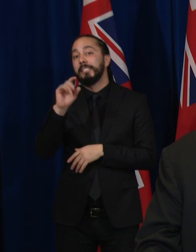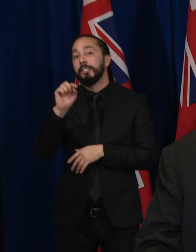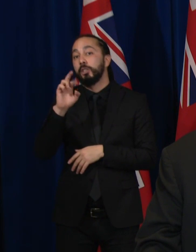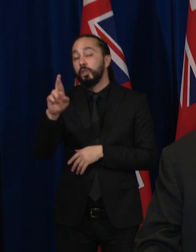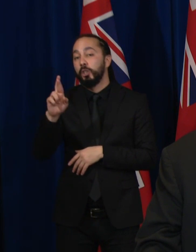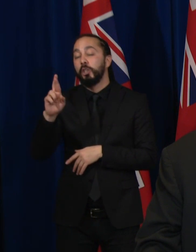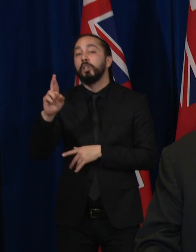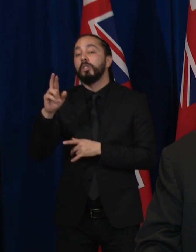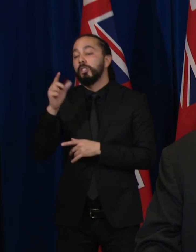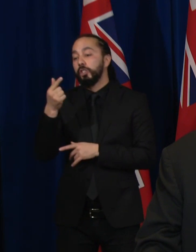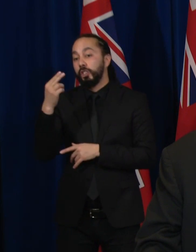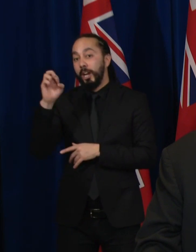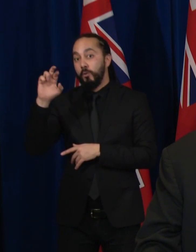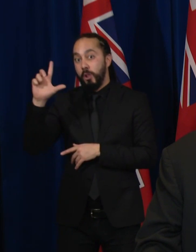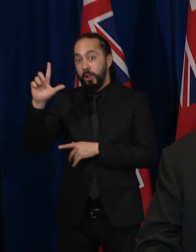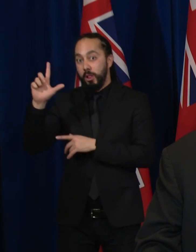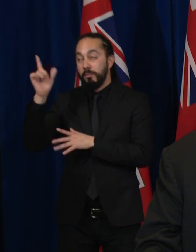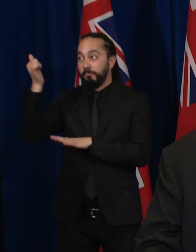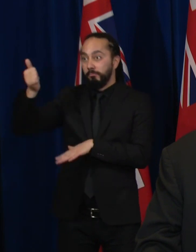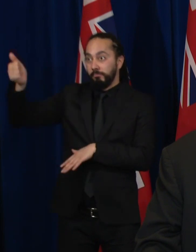attorney general, to come up with